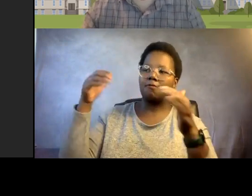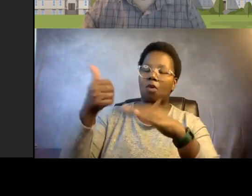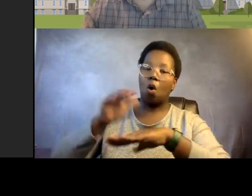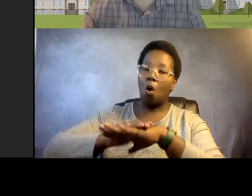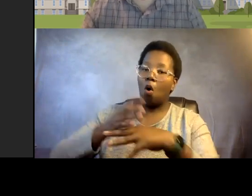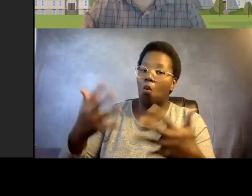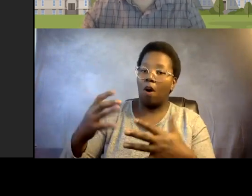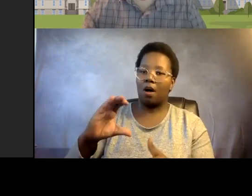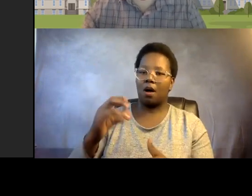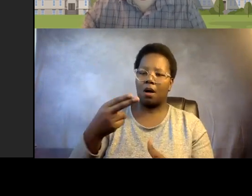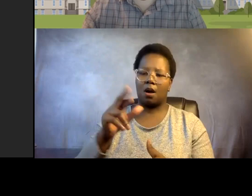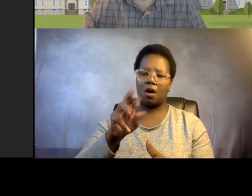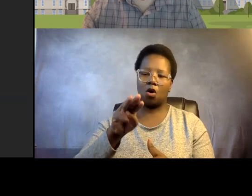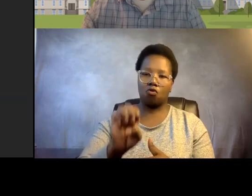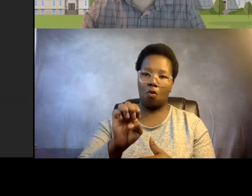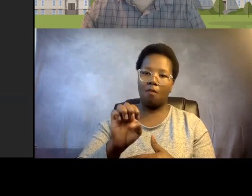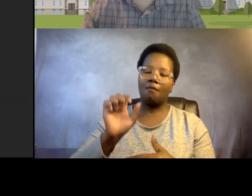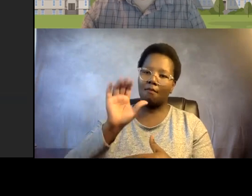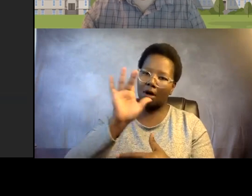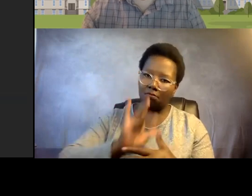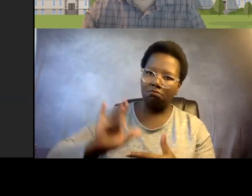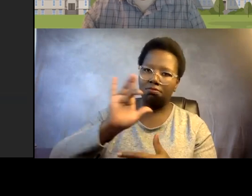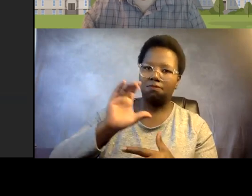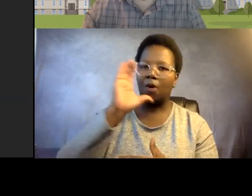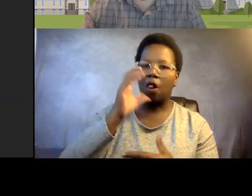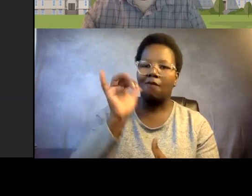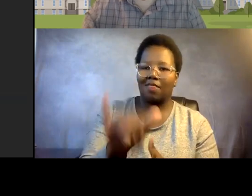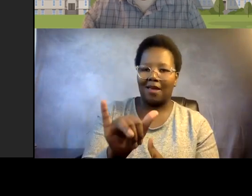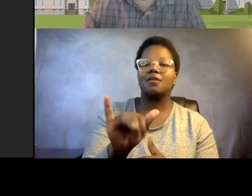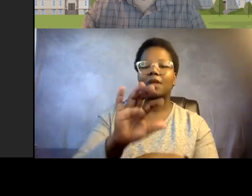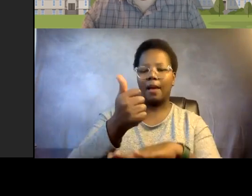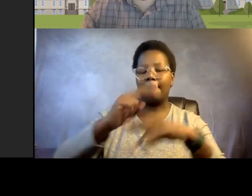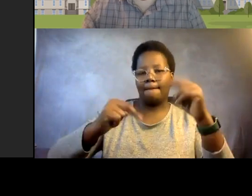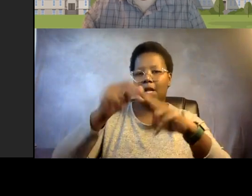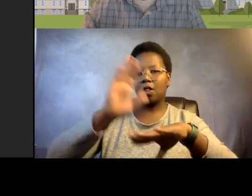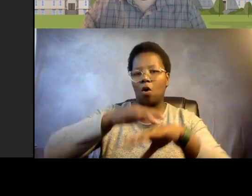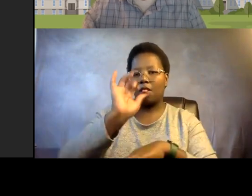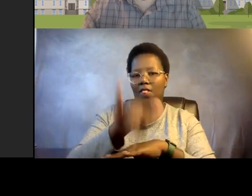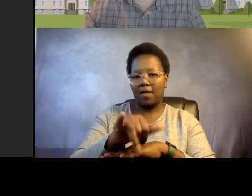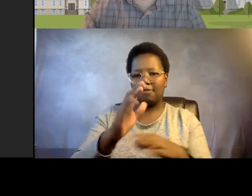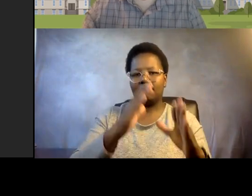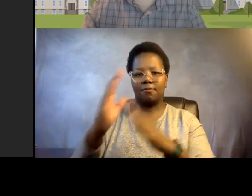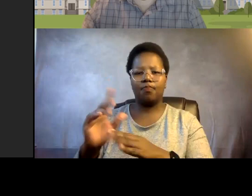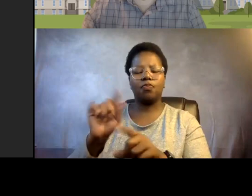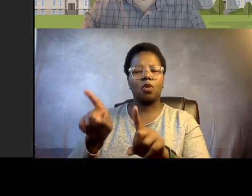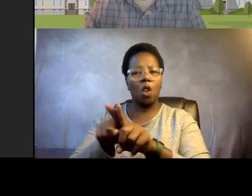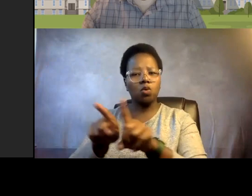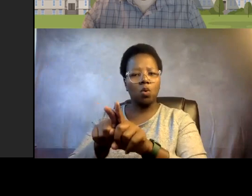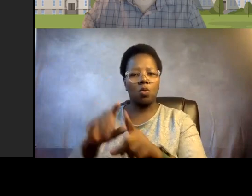that's built into the Chrome browser. And there're other purpose-built tools - contrast checkers may be an example of this where, you know, it's really the purpose of this